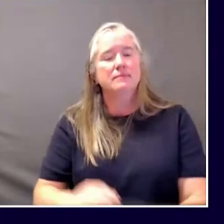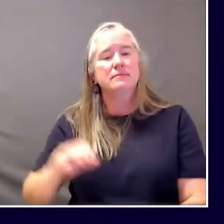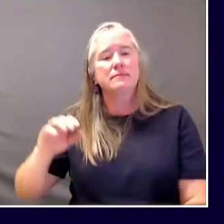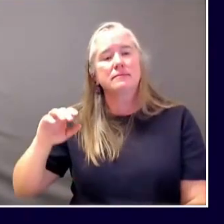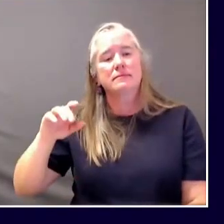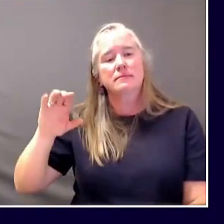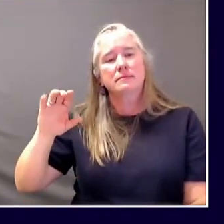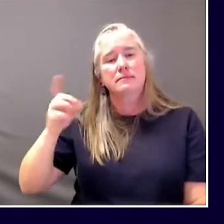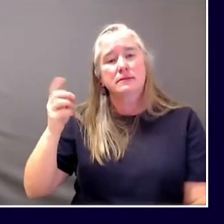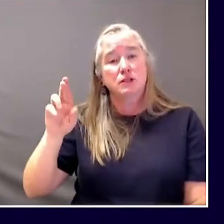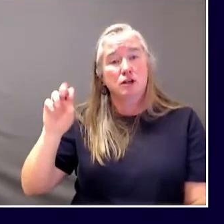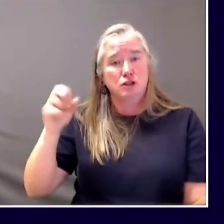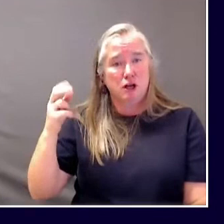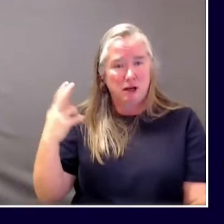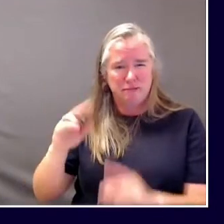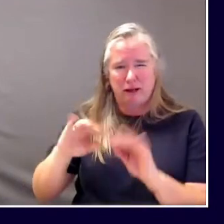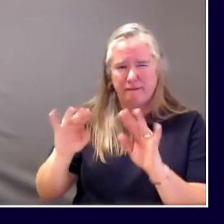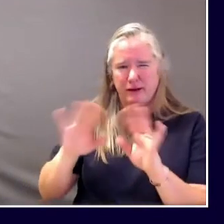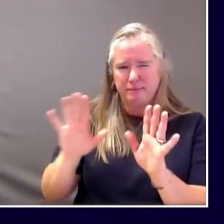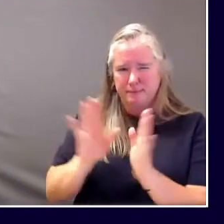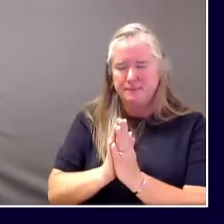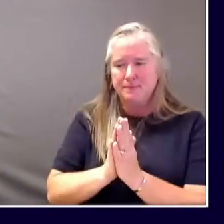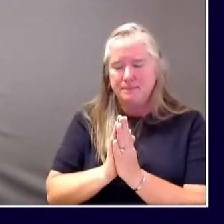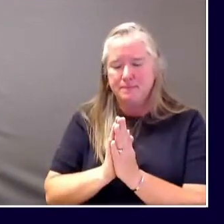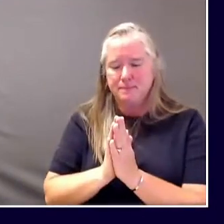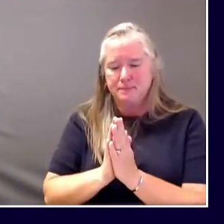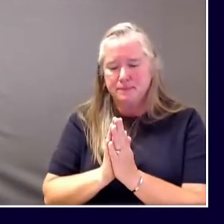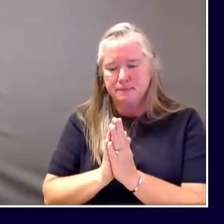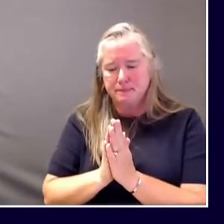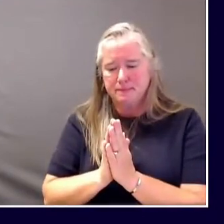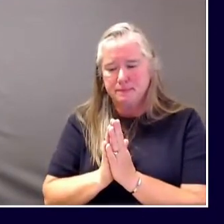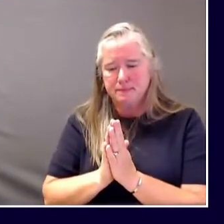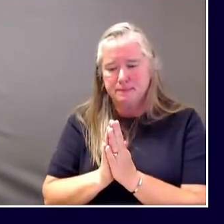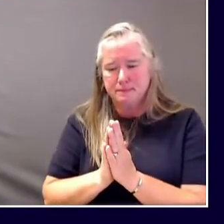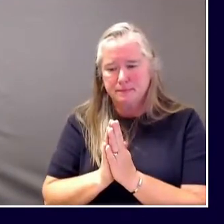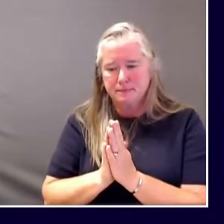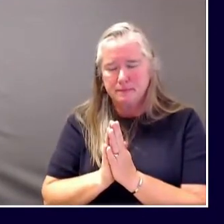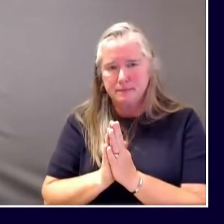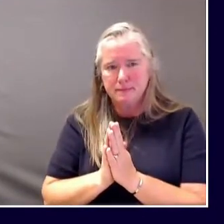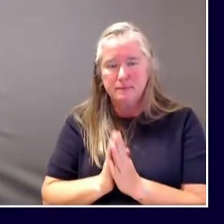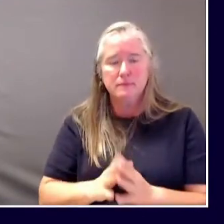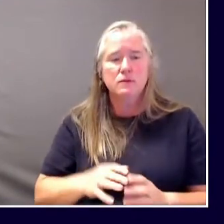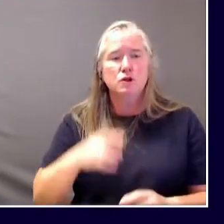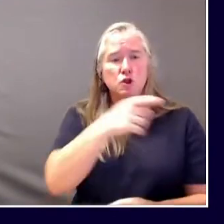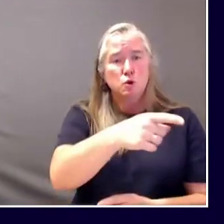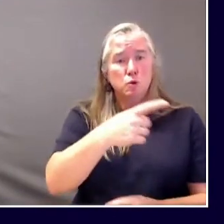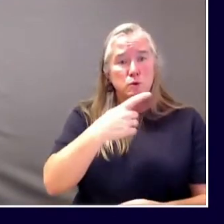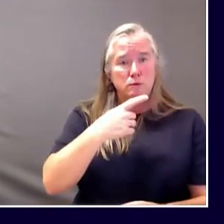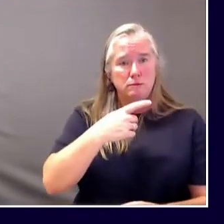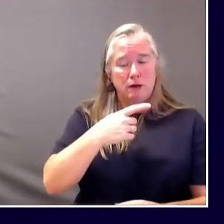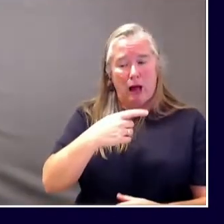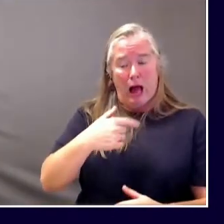on top of what government does noted